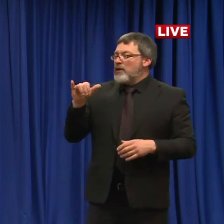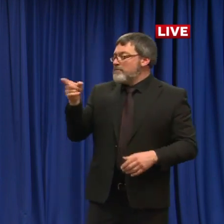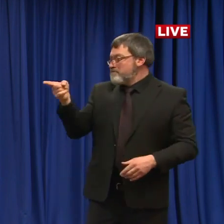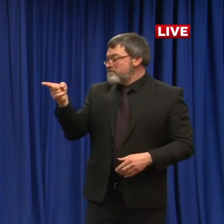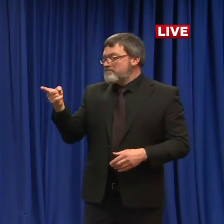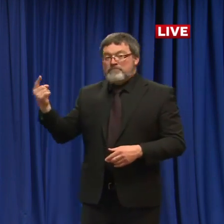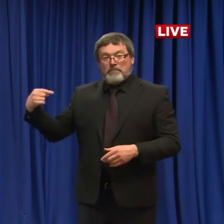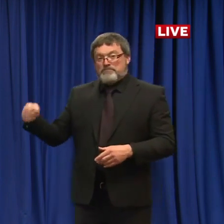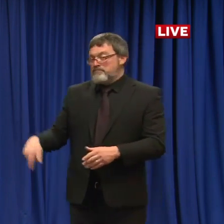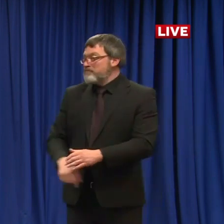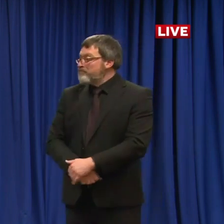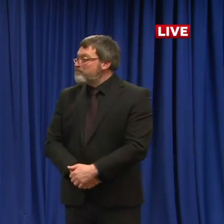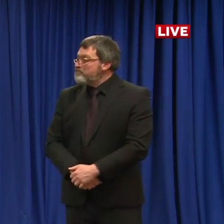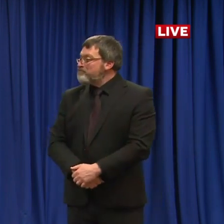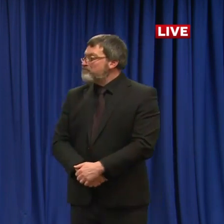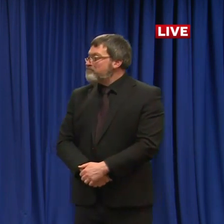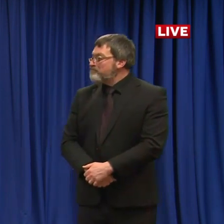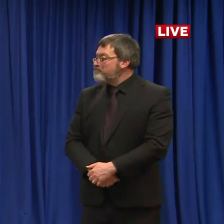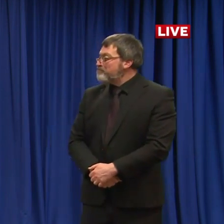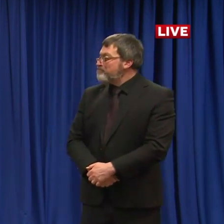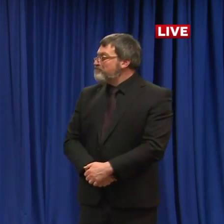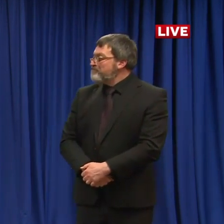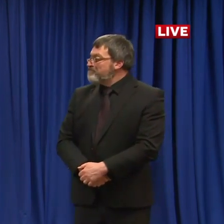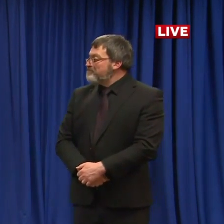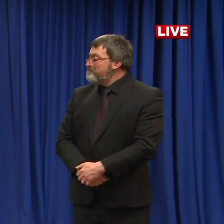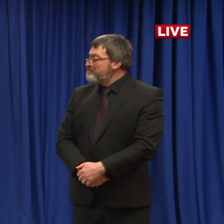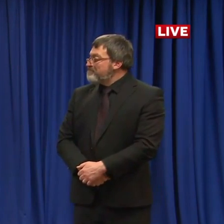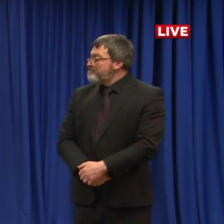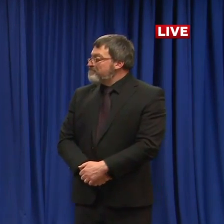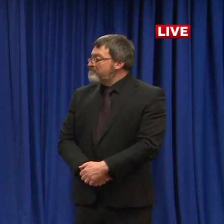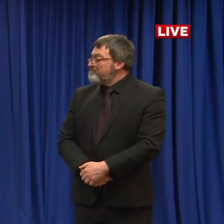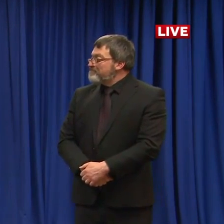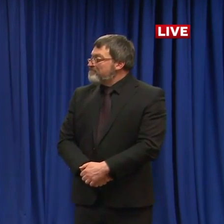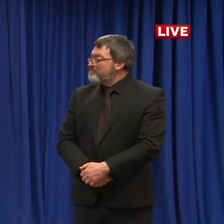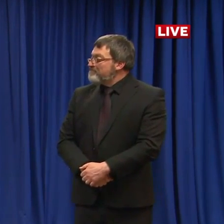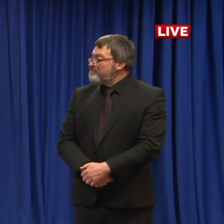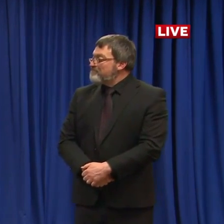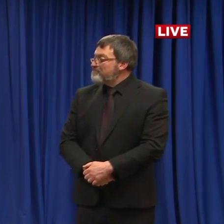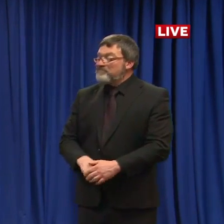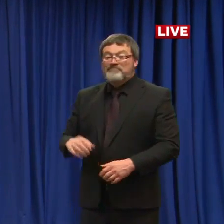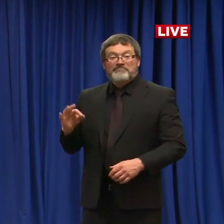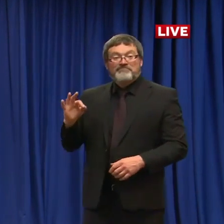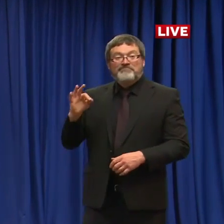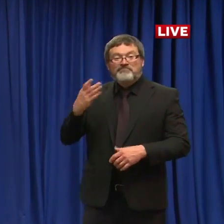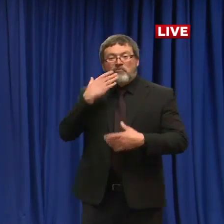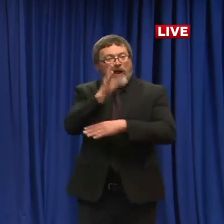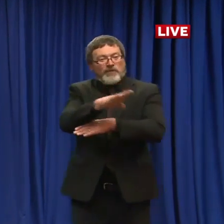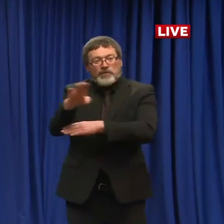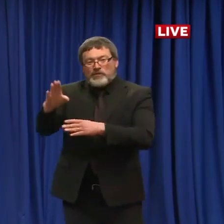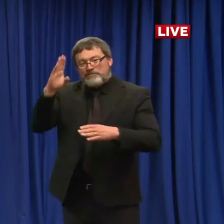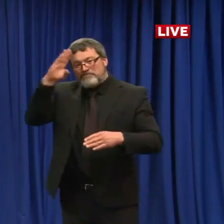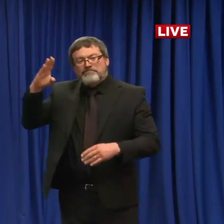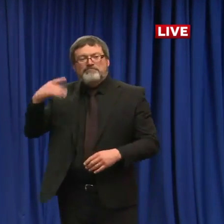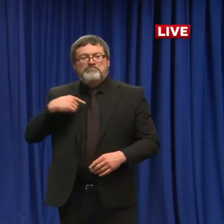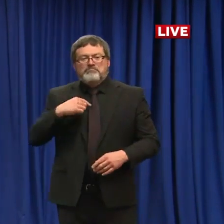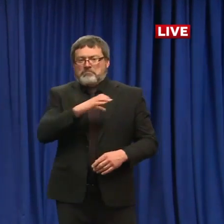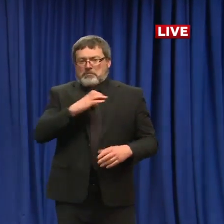I’M NOW GOING TO TURN IT OVER TO COMMISSIONER JARRY LITTLE HOURS.